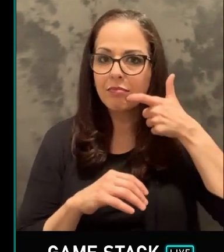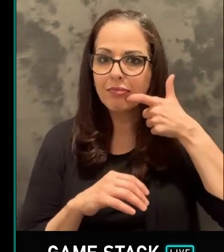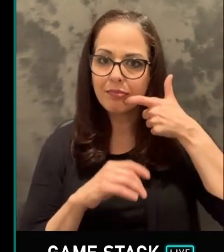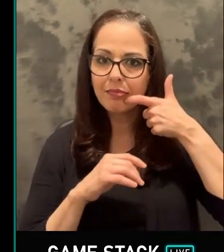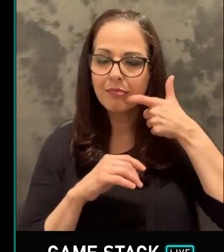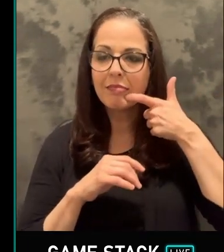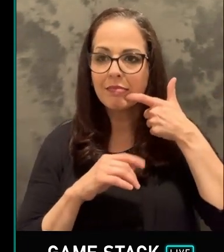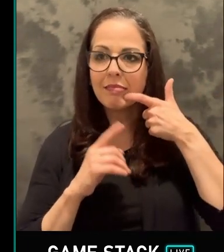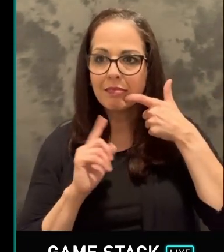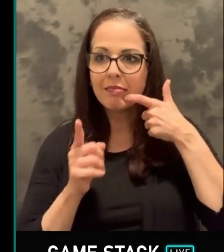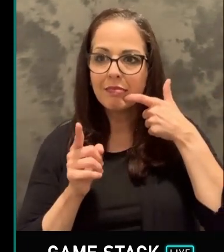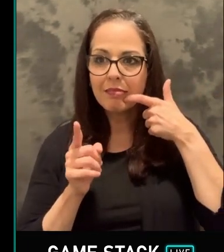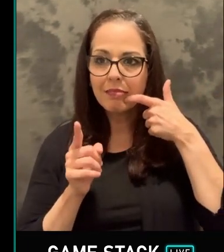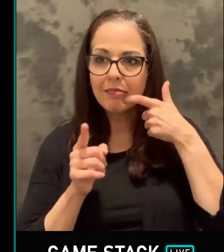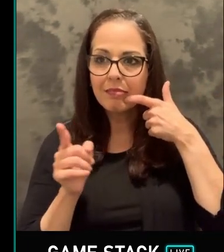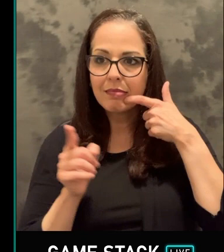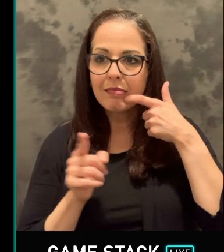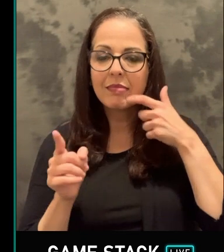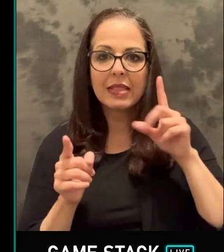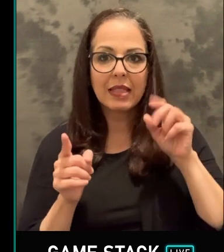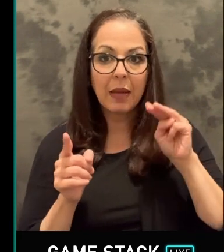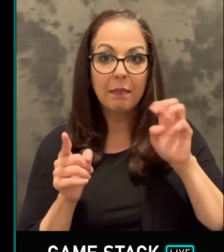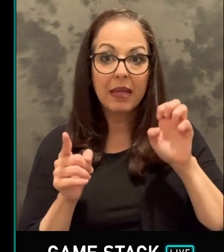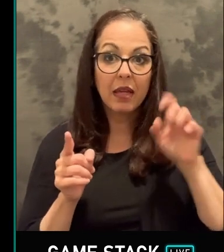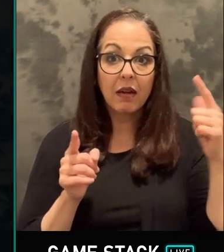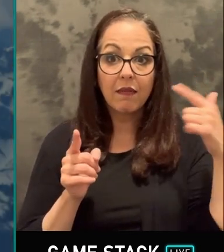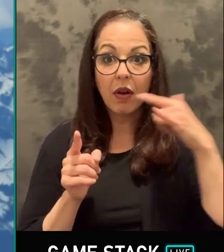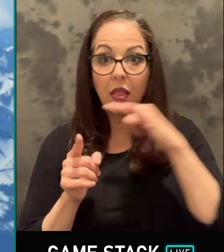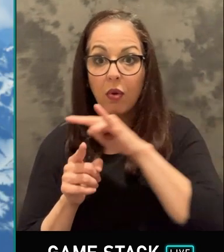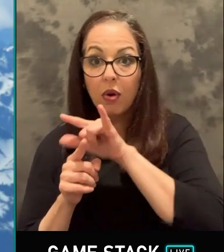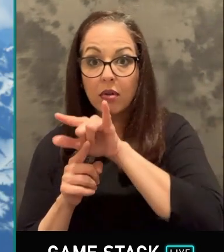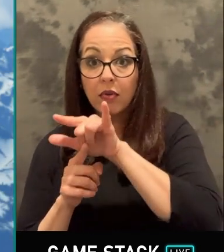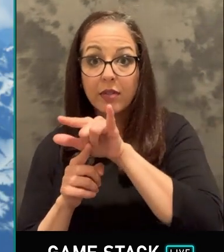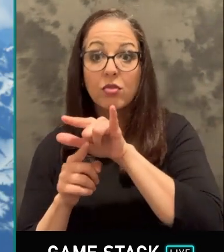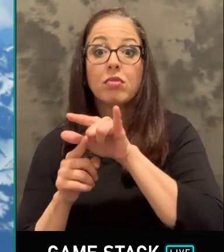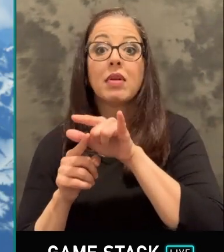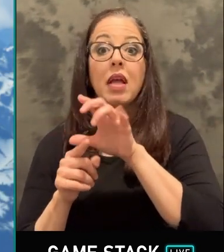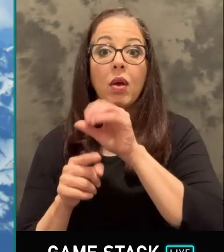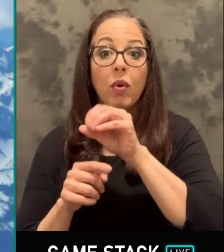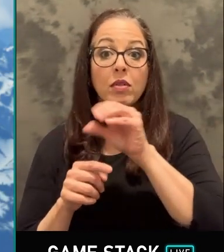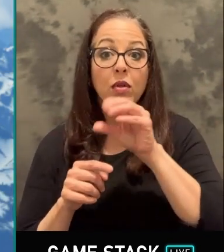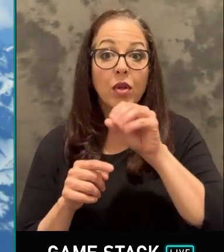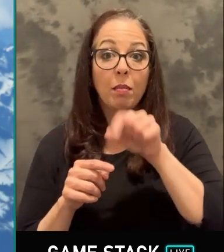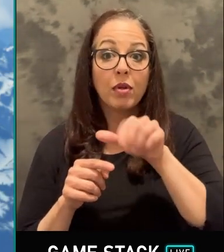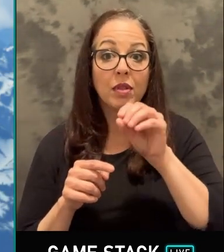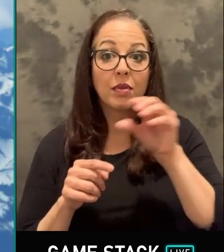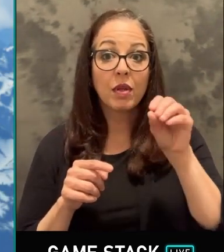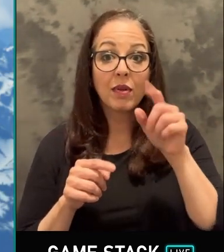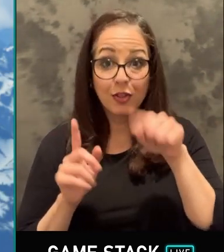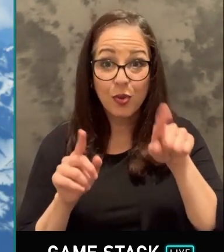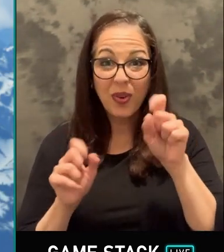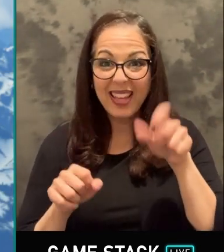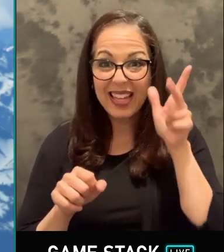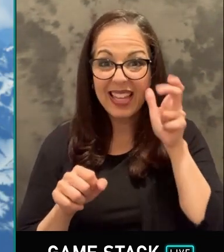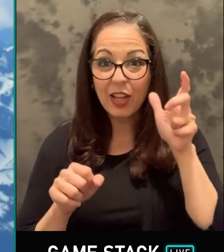DME and then a right turn heading 100.” So, you can hear a lot of radio signal degradation